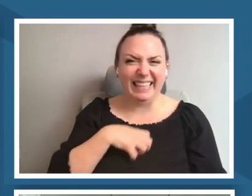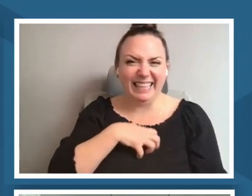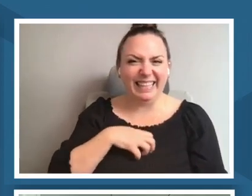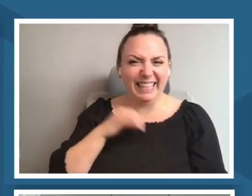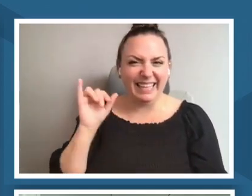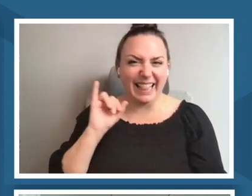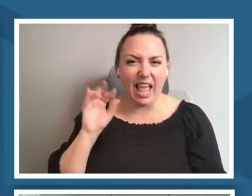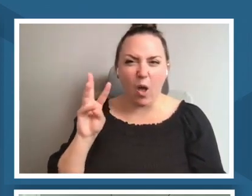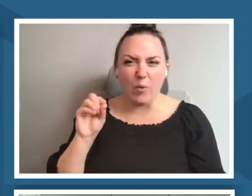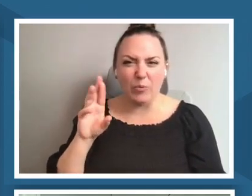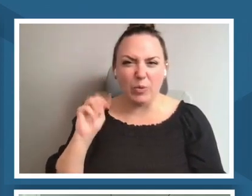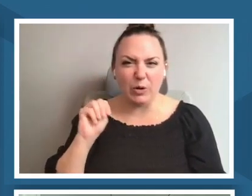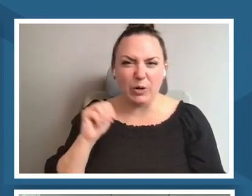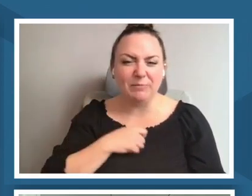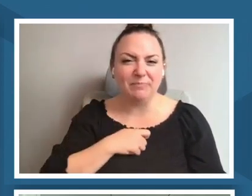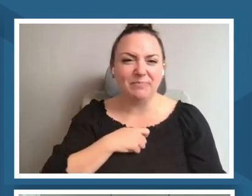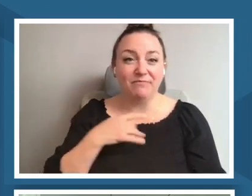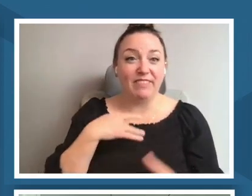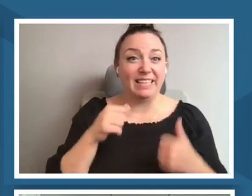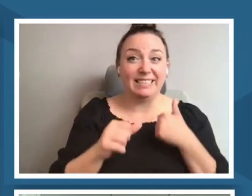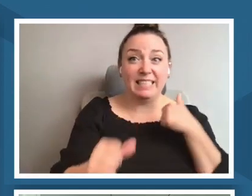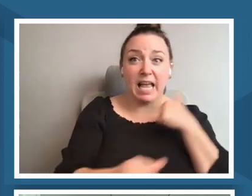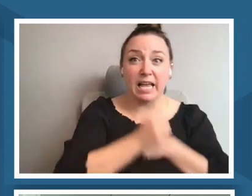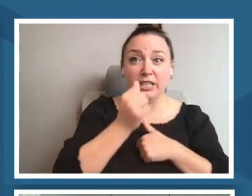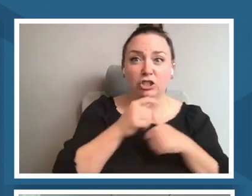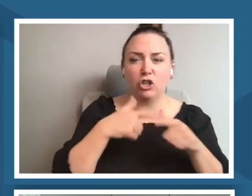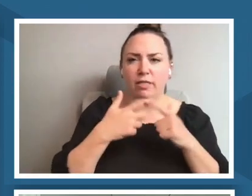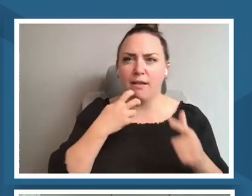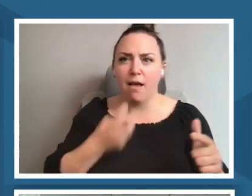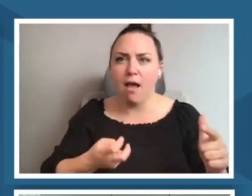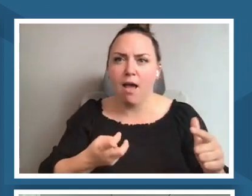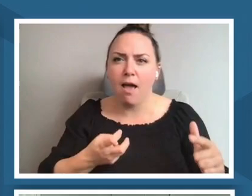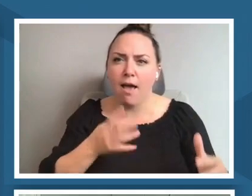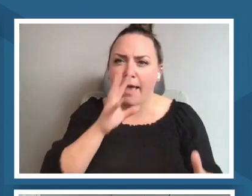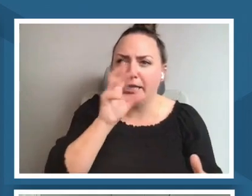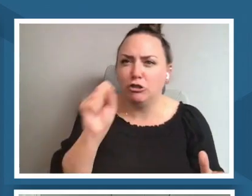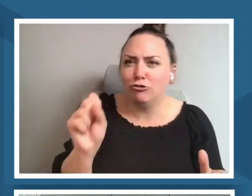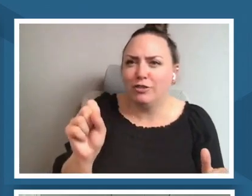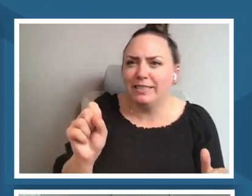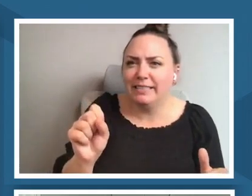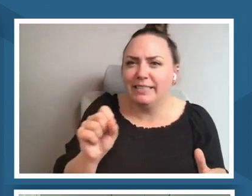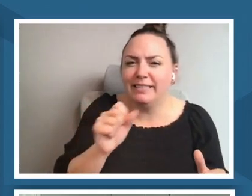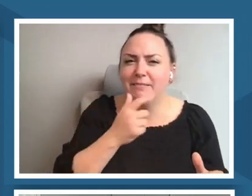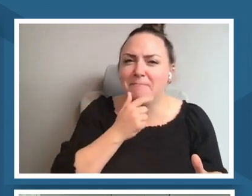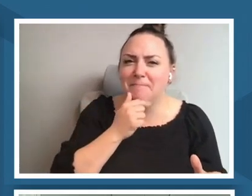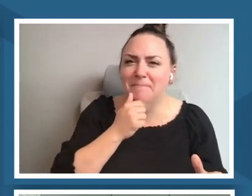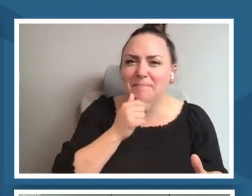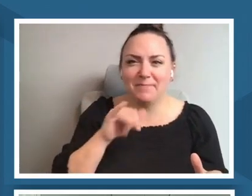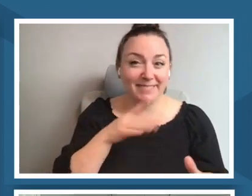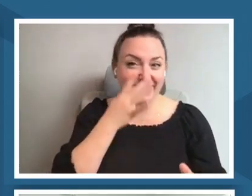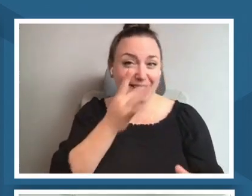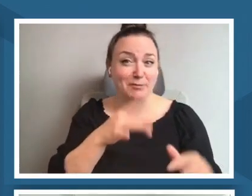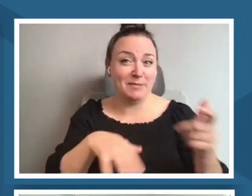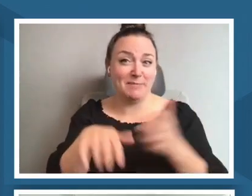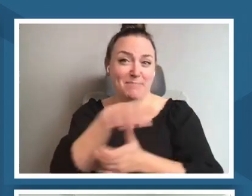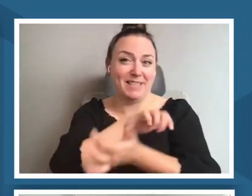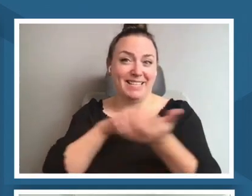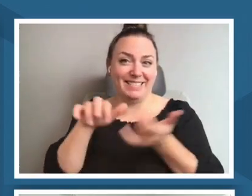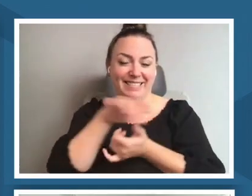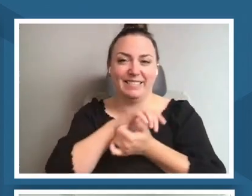danger but then aw an injury from some other folks that's a really interesting